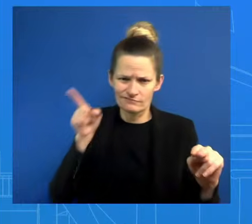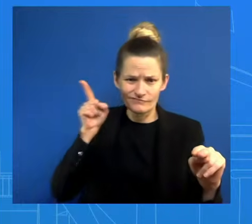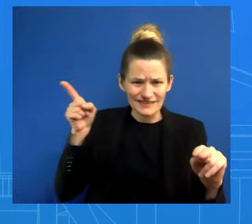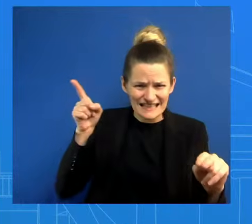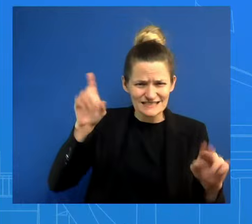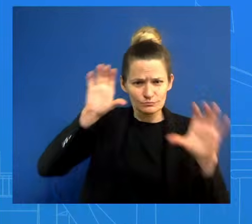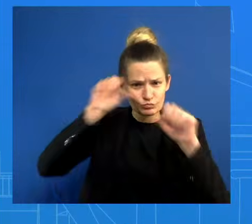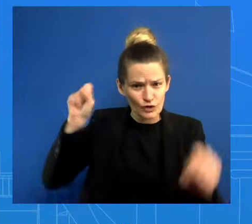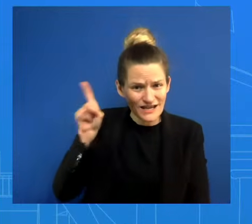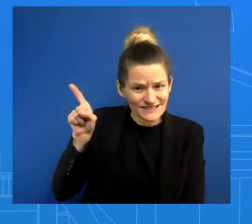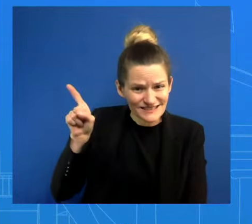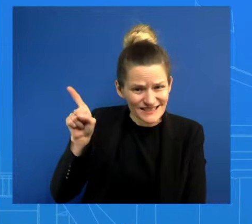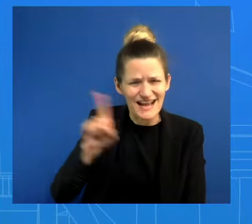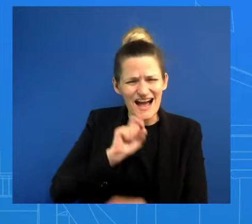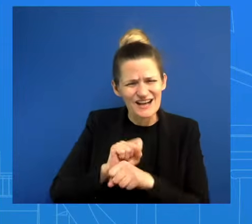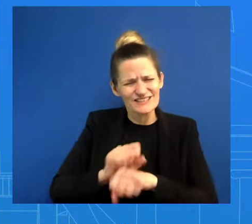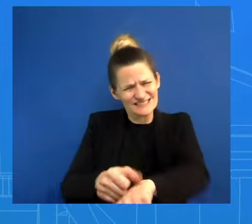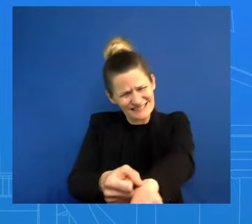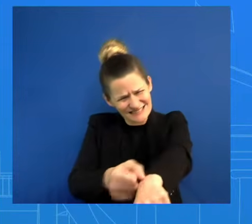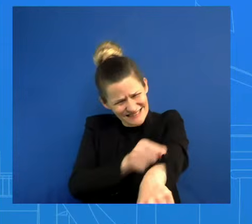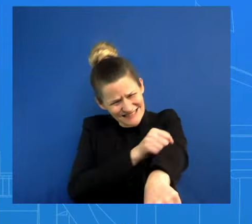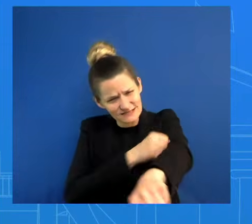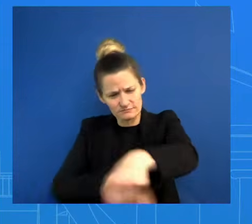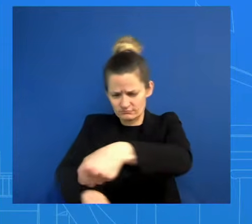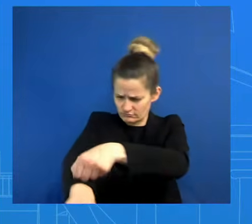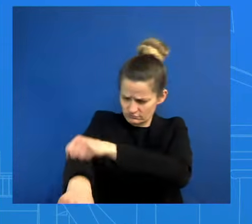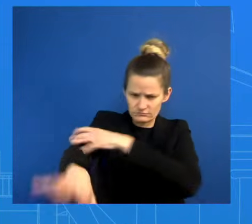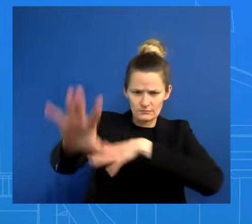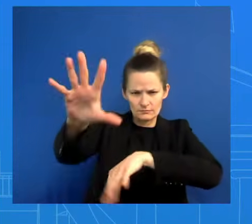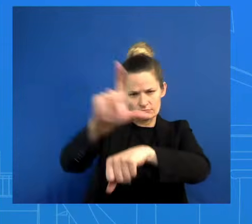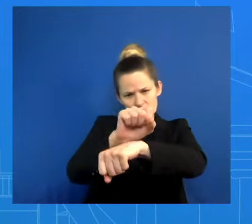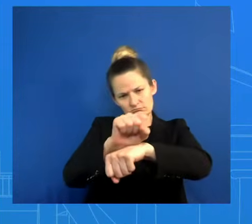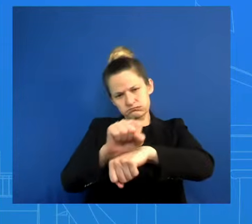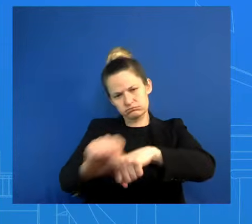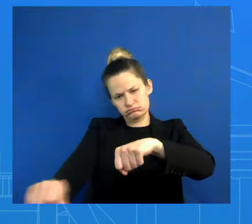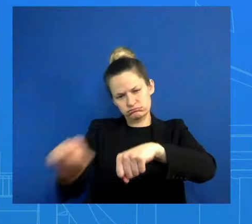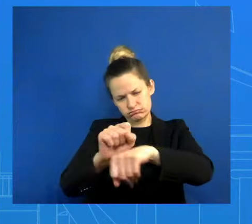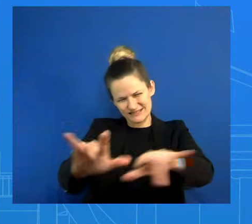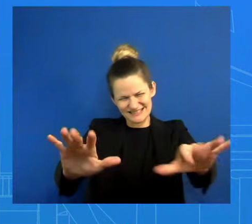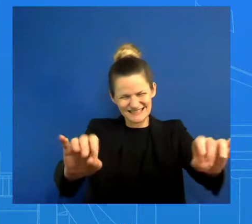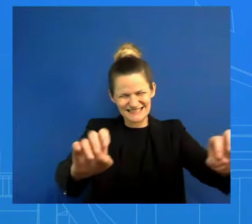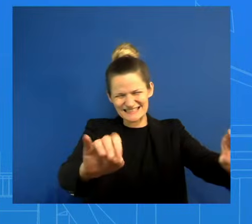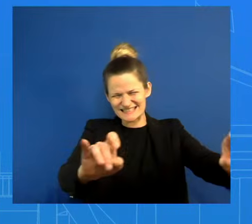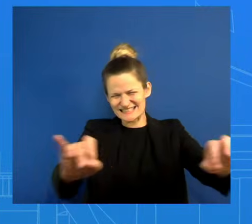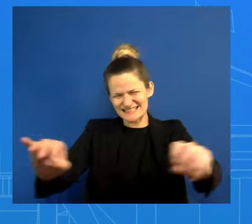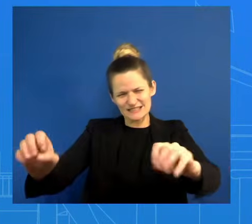when we look at the economy, which is inflation and cost. So, millions of Americans shopping for health